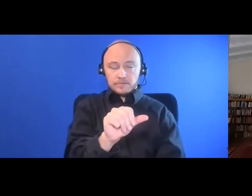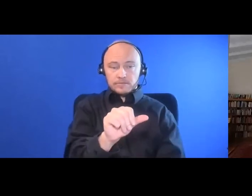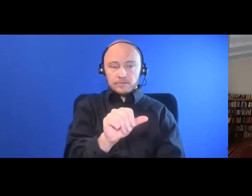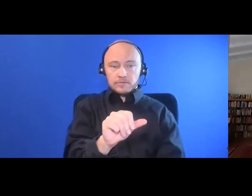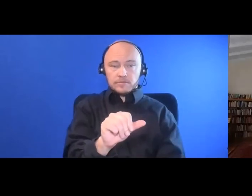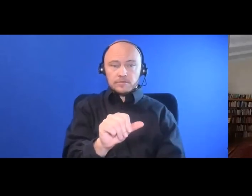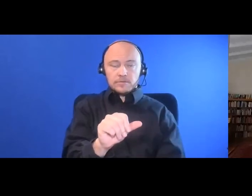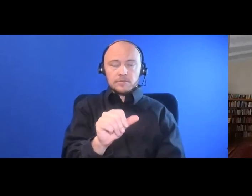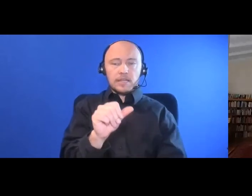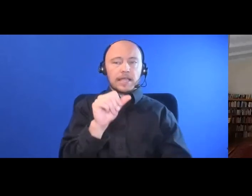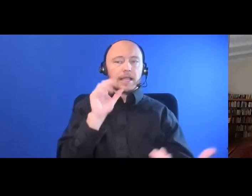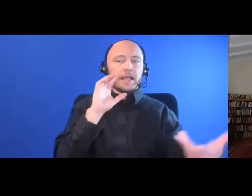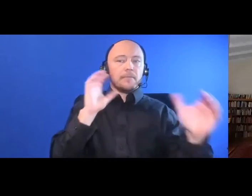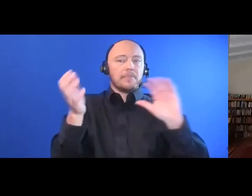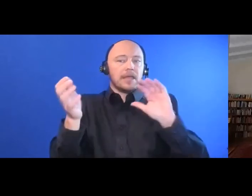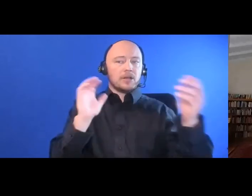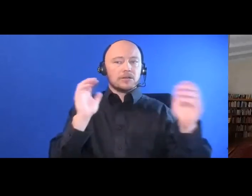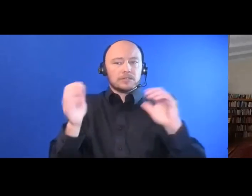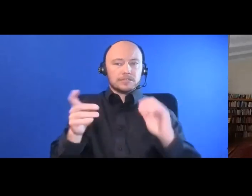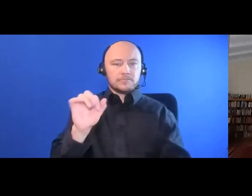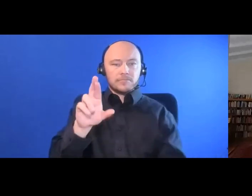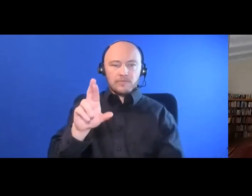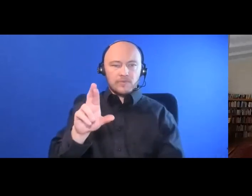for a rotten heart,